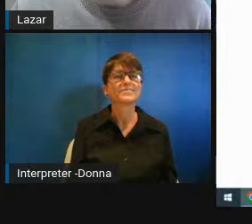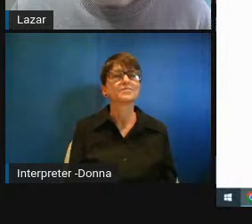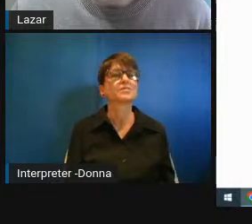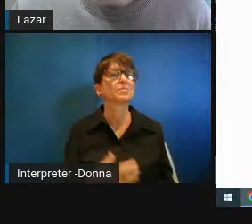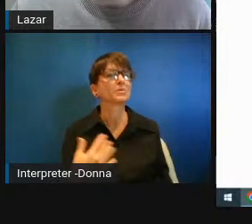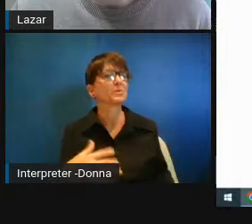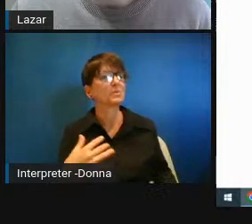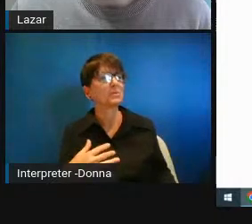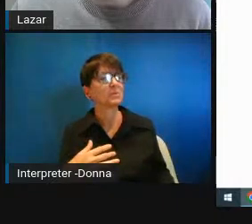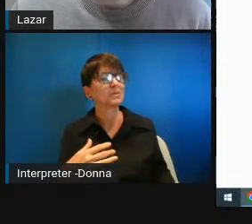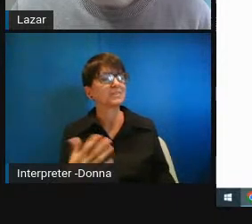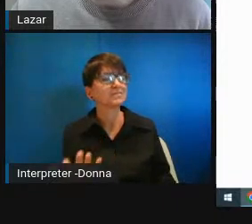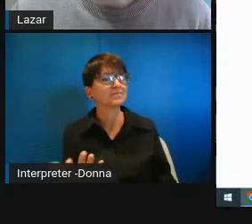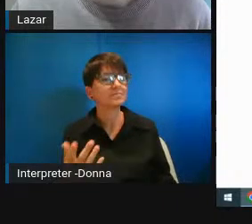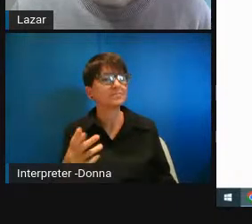possible, at least today.